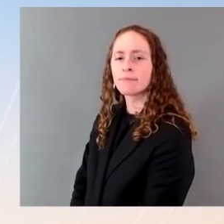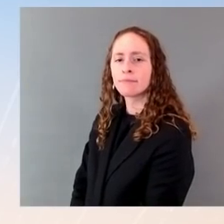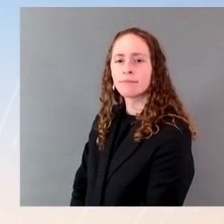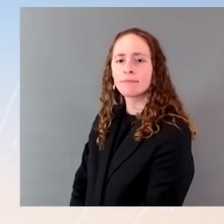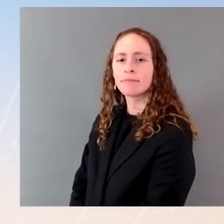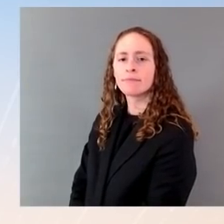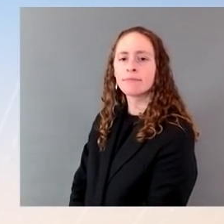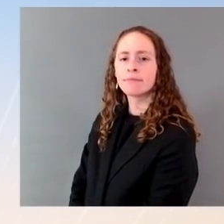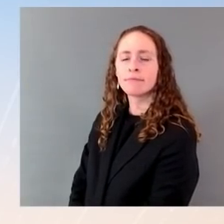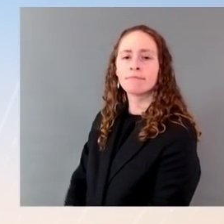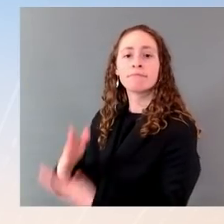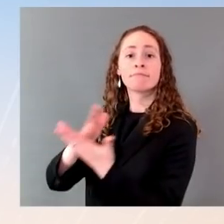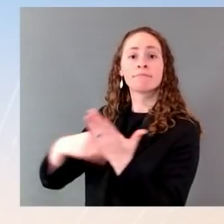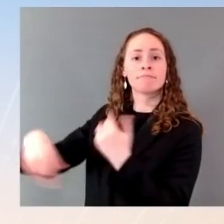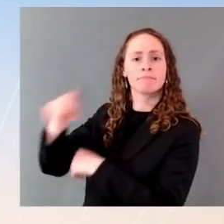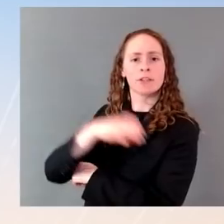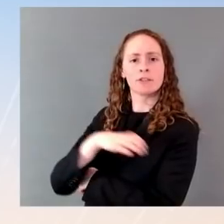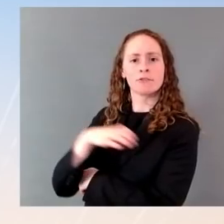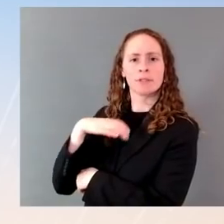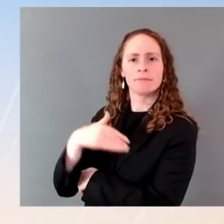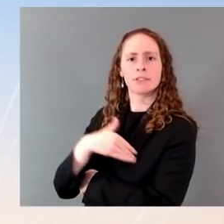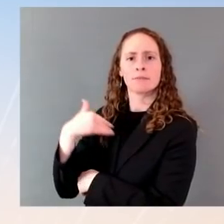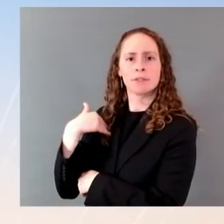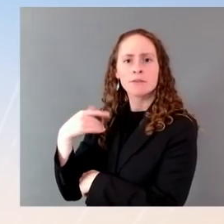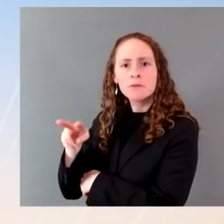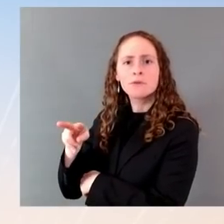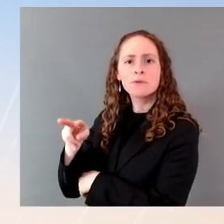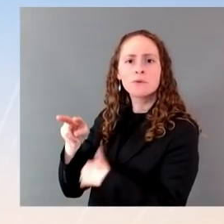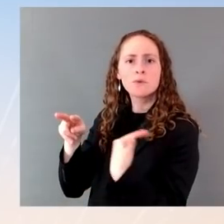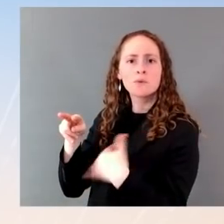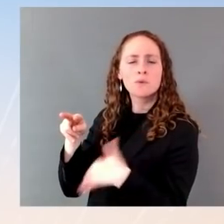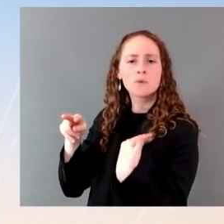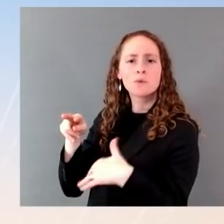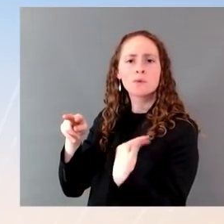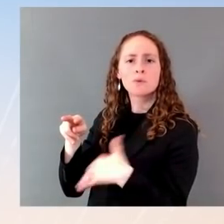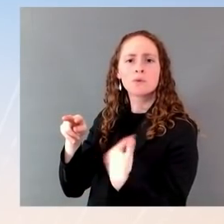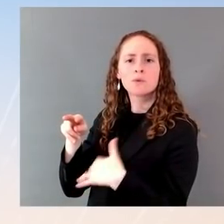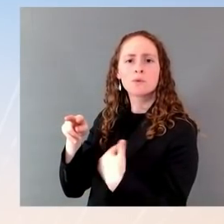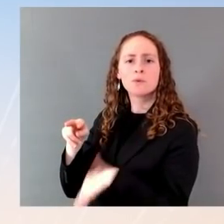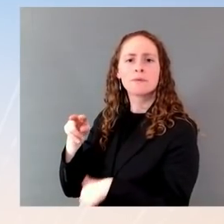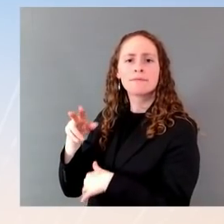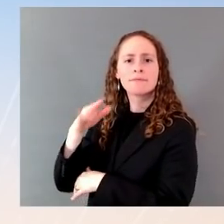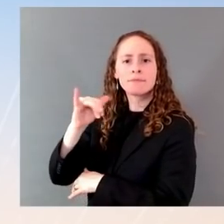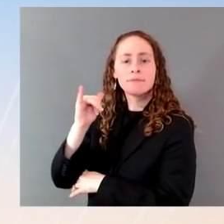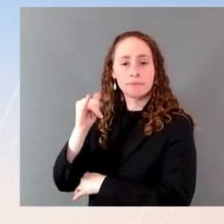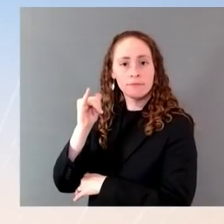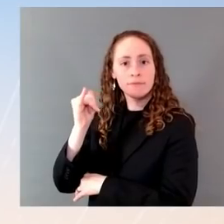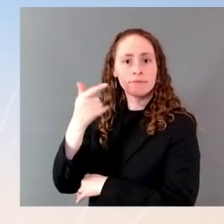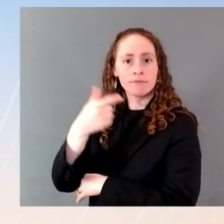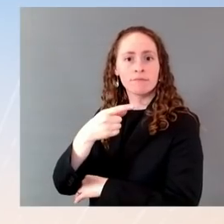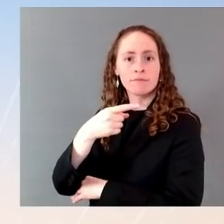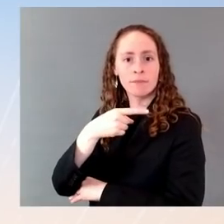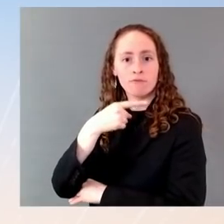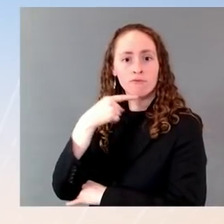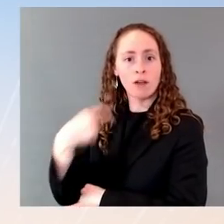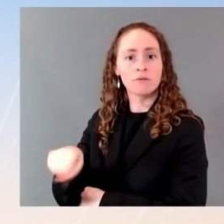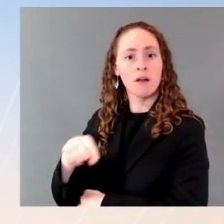you know, using gas as a geopolitical weapon. They point to, you know, coercing and manipulating countries in Europe